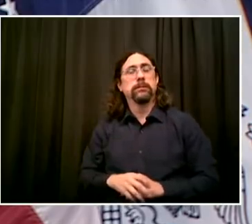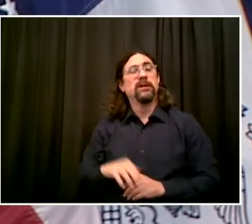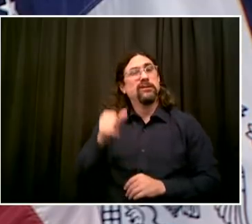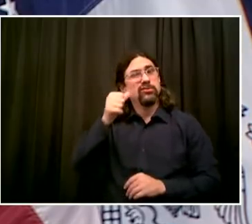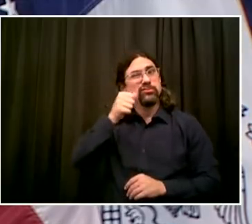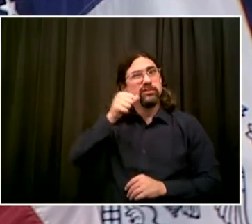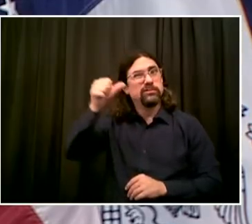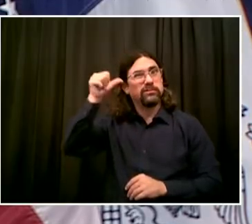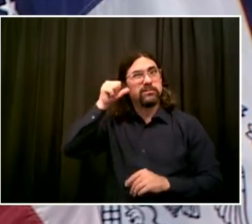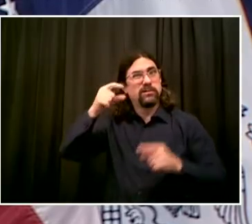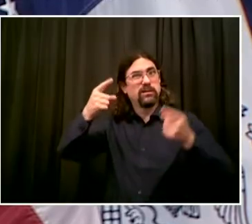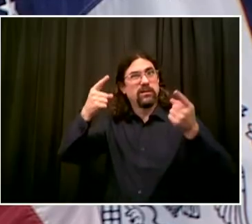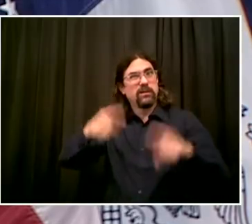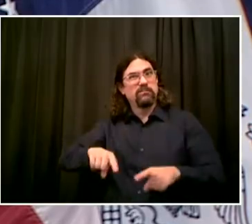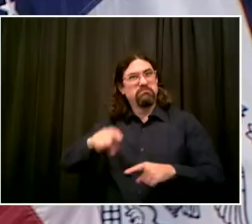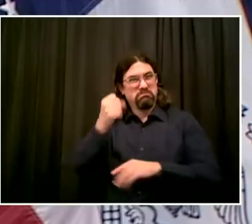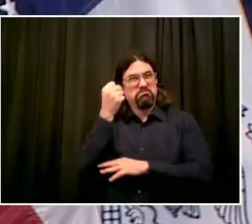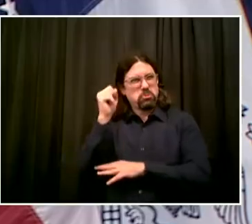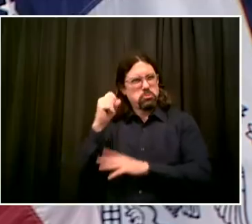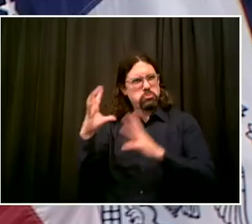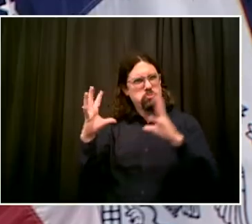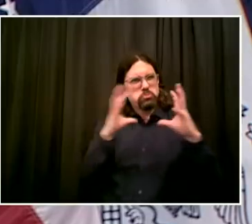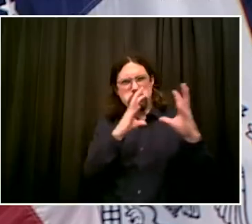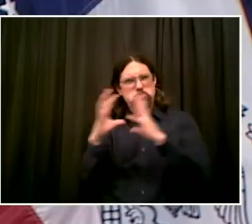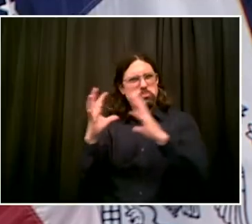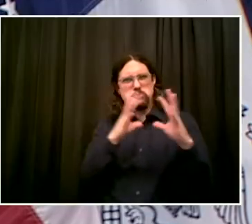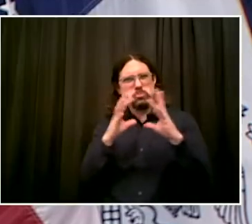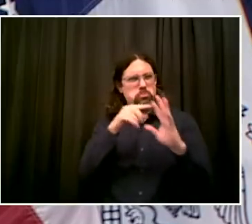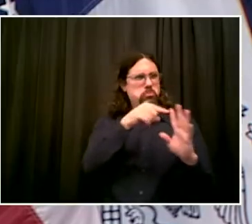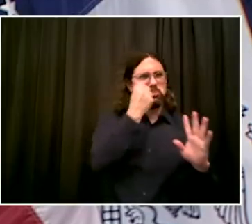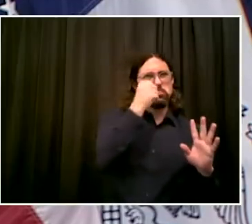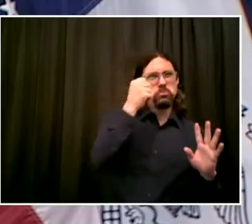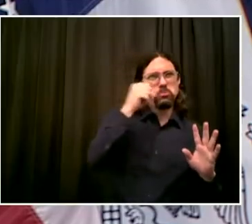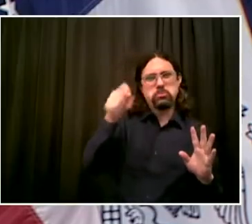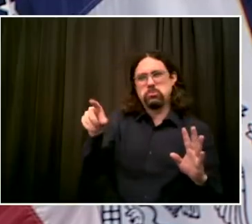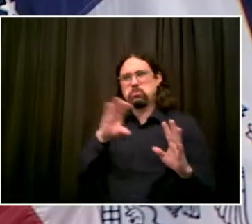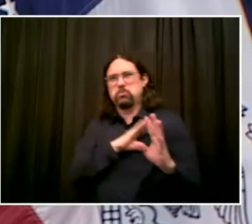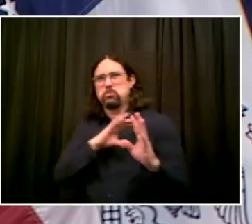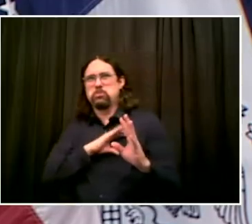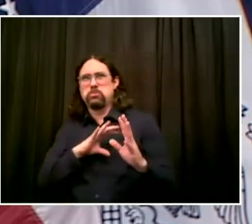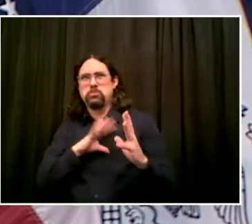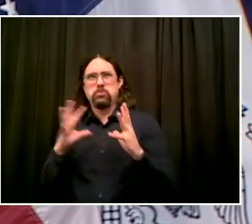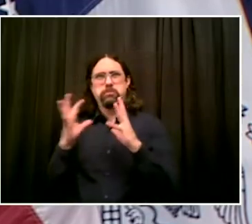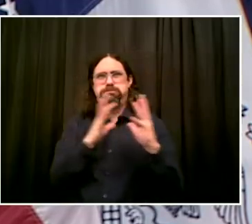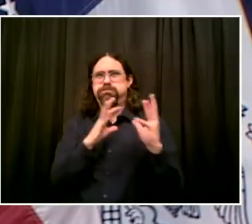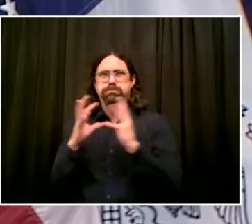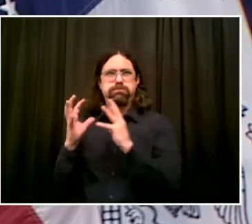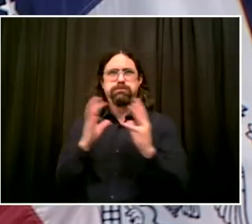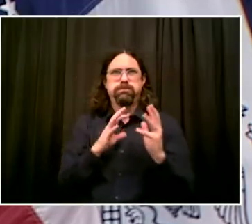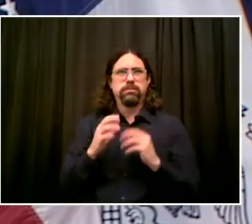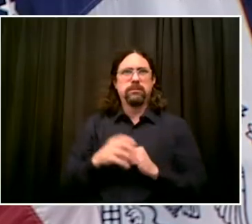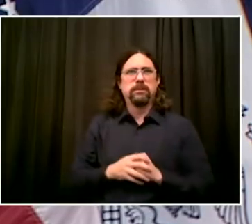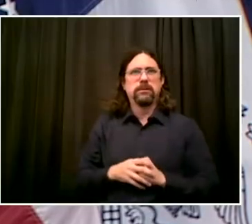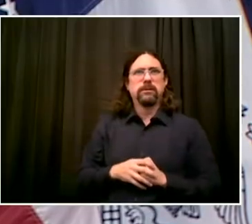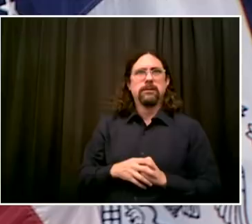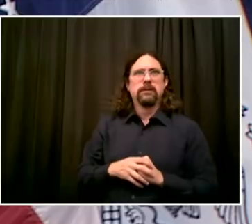PROESTTERS. S AYOU KNOW,